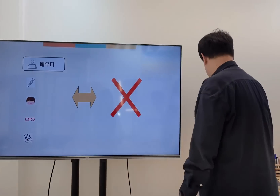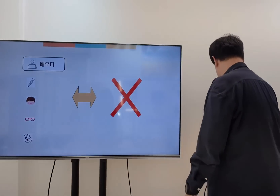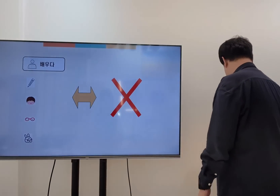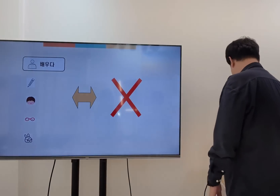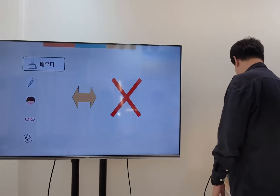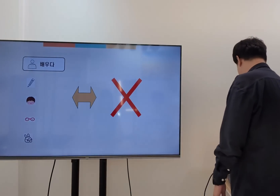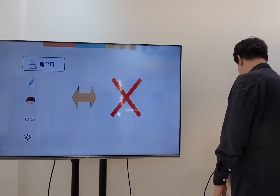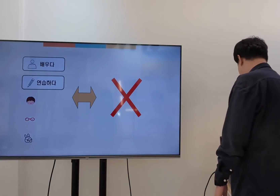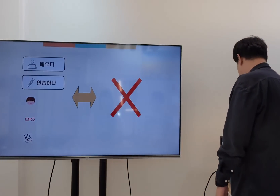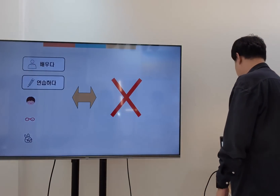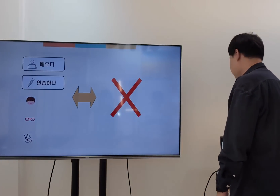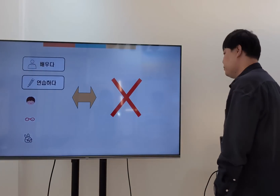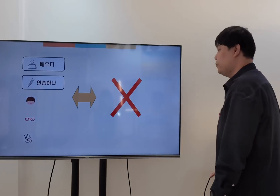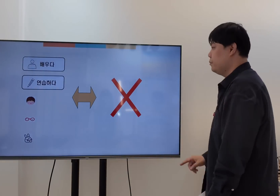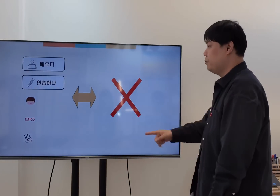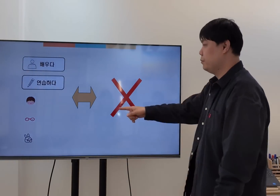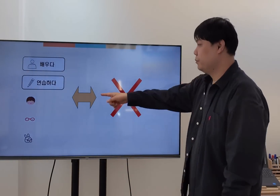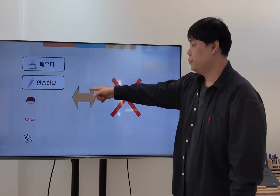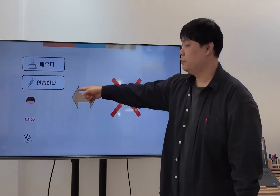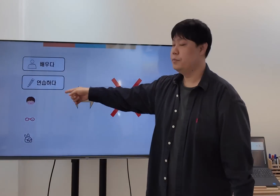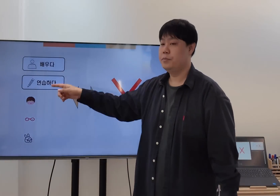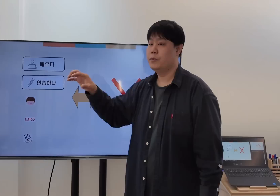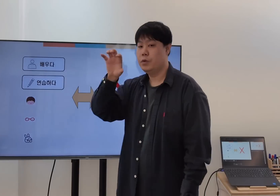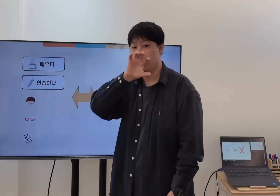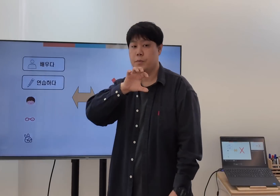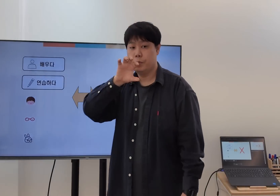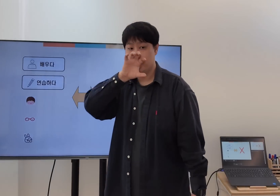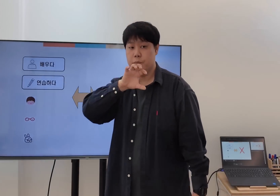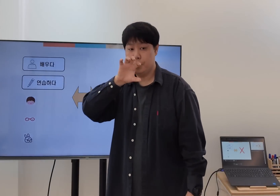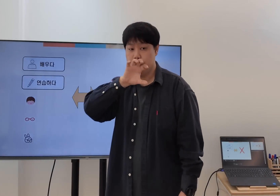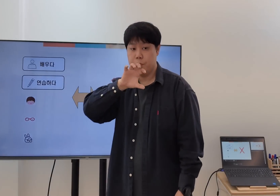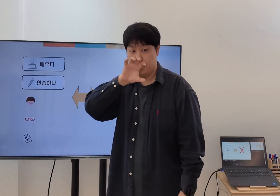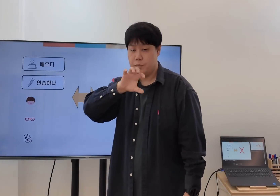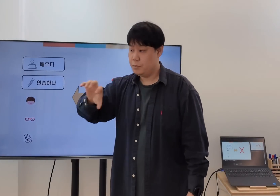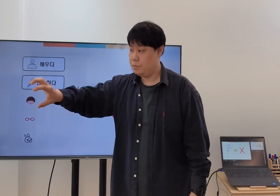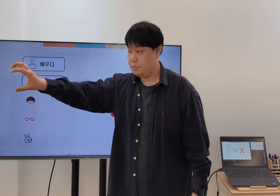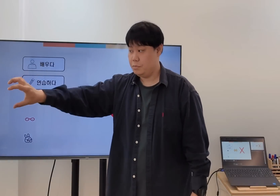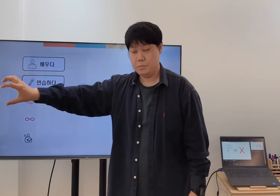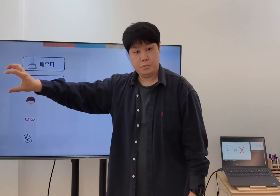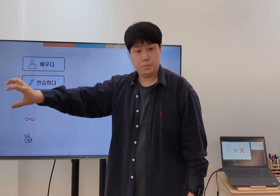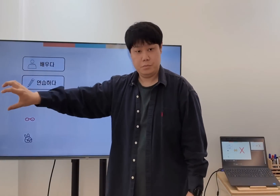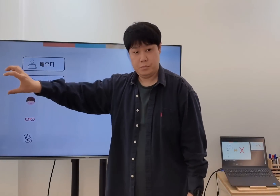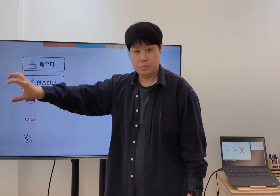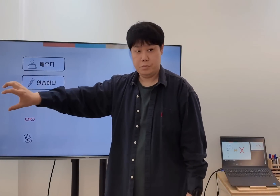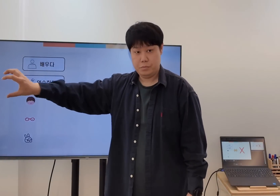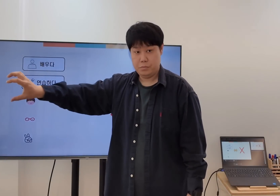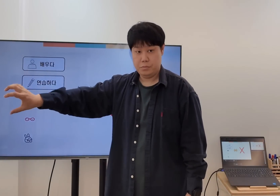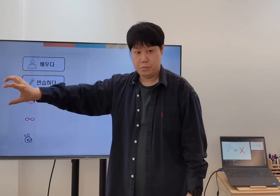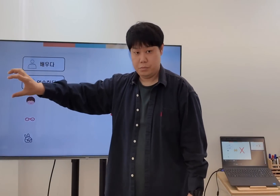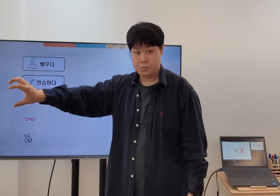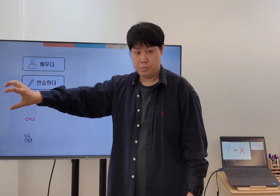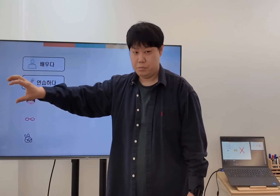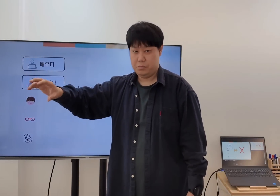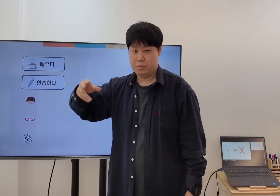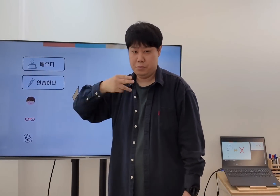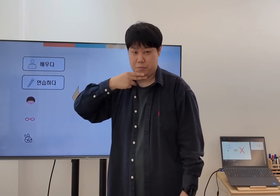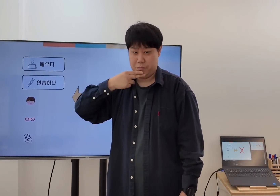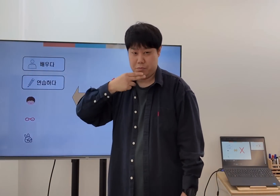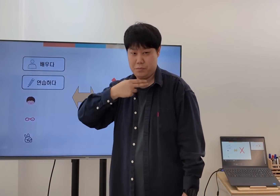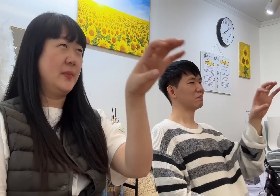Practice Is it possible to change direction to the other side? That's not possible.